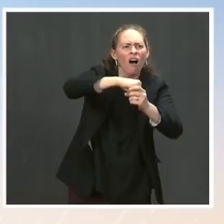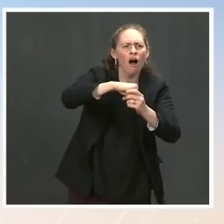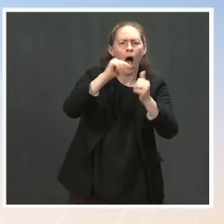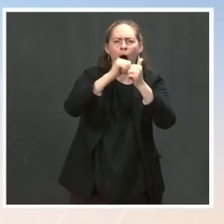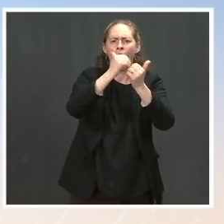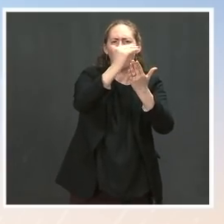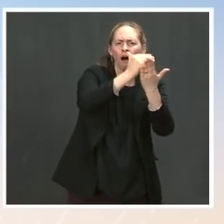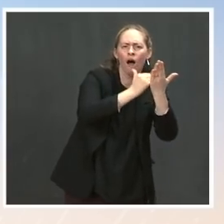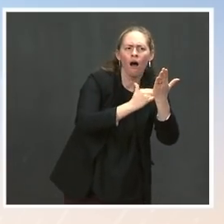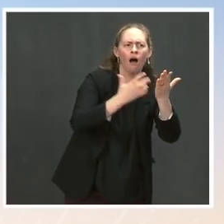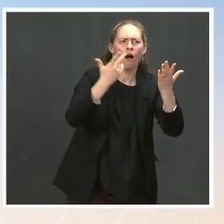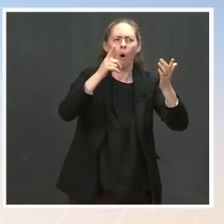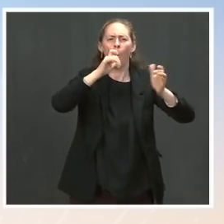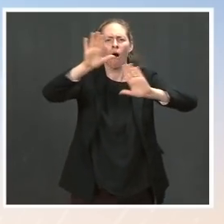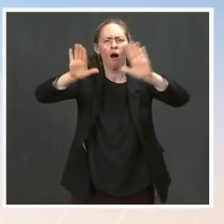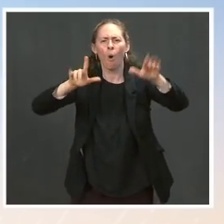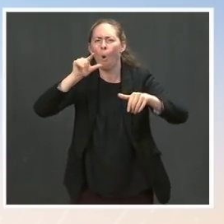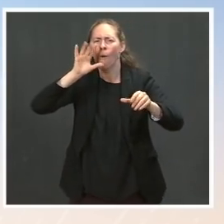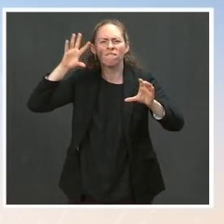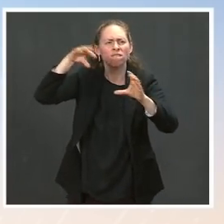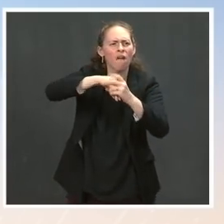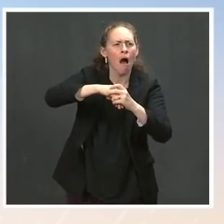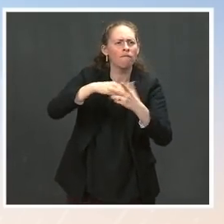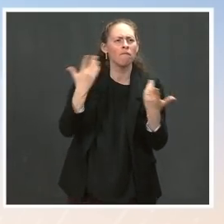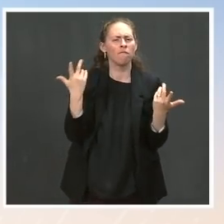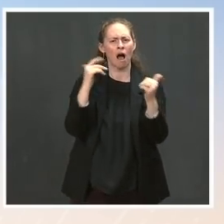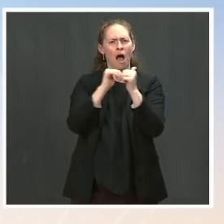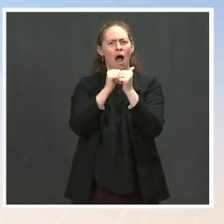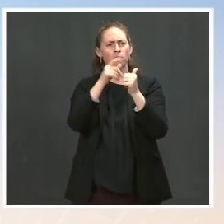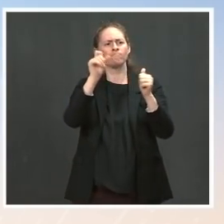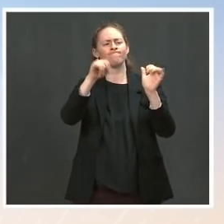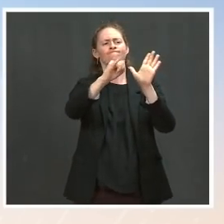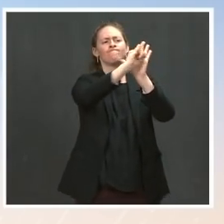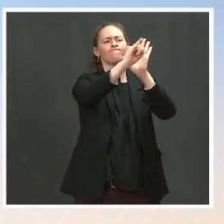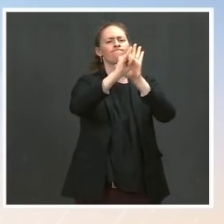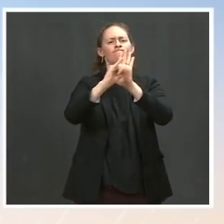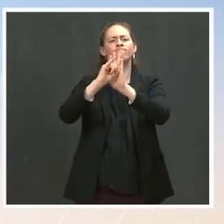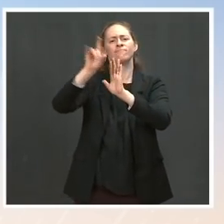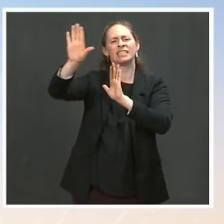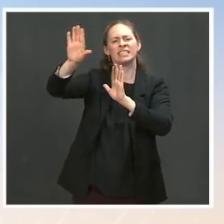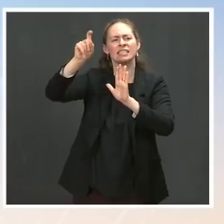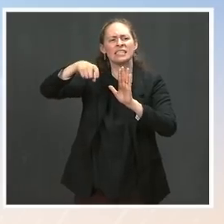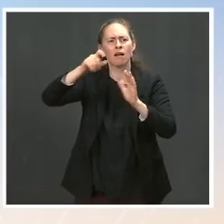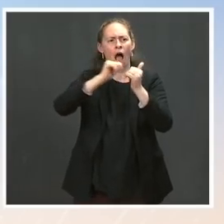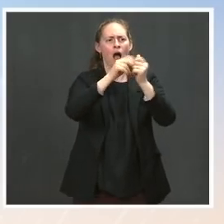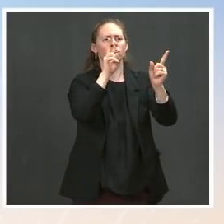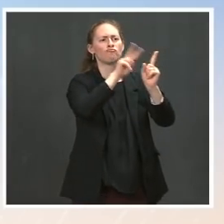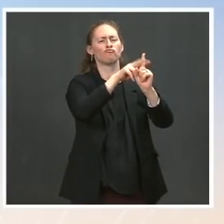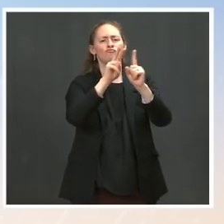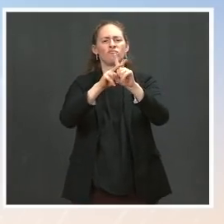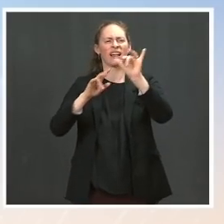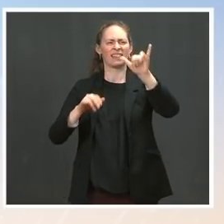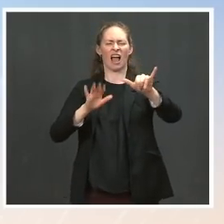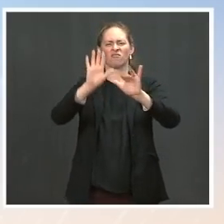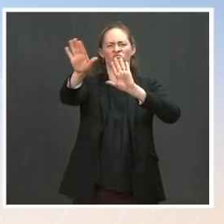and what the metrics were to assign that, you know, final grade for each state? Ms. Psaki: Well, it's -- it was done by a collection